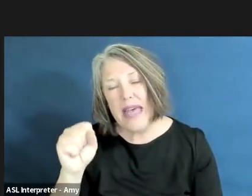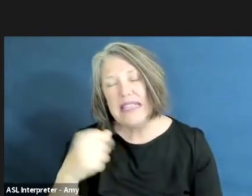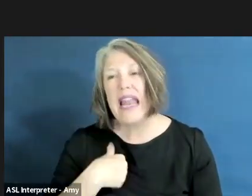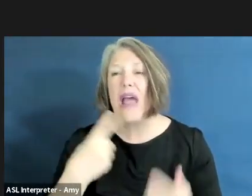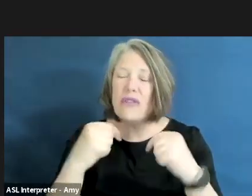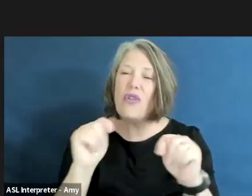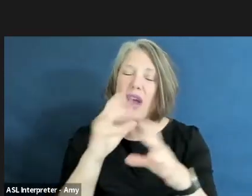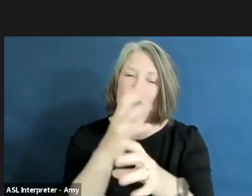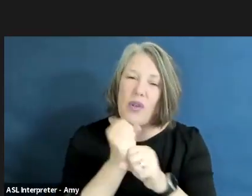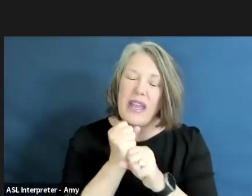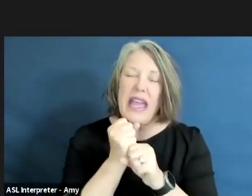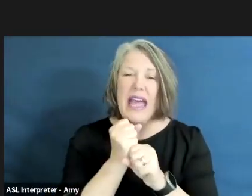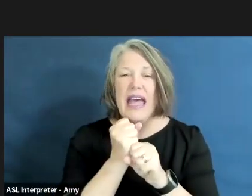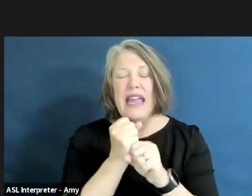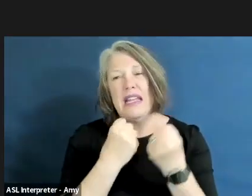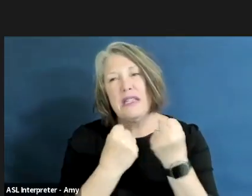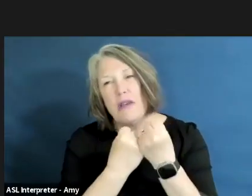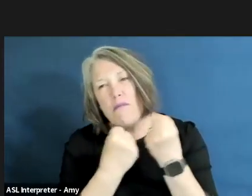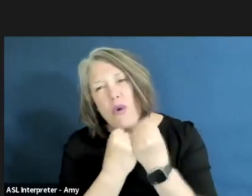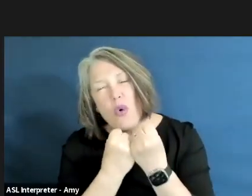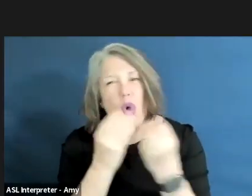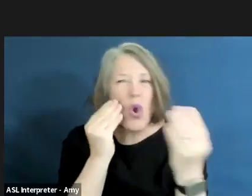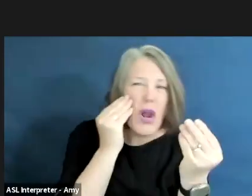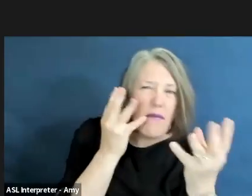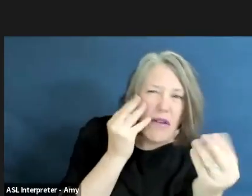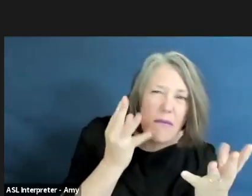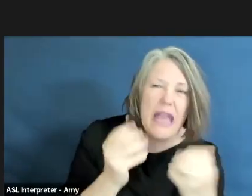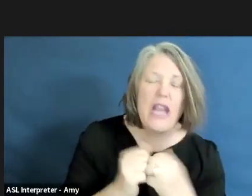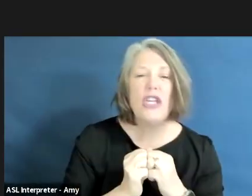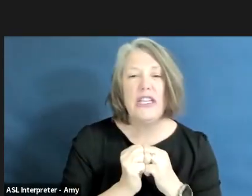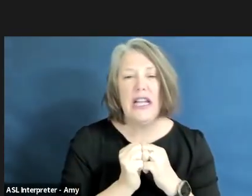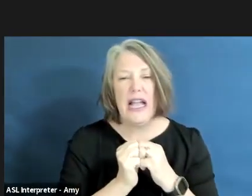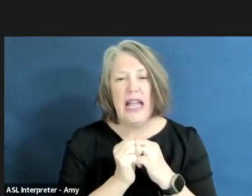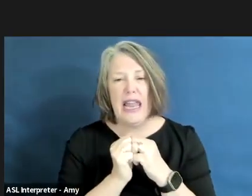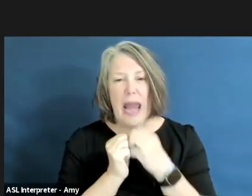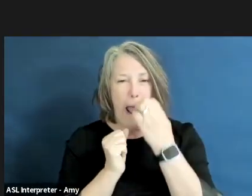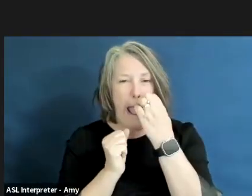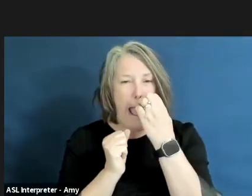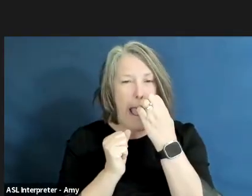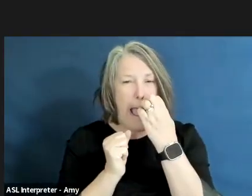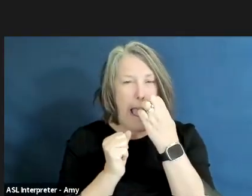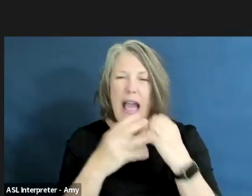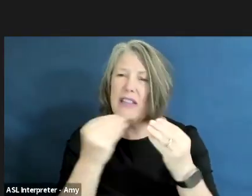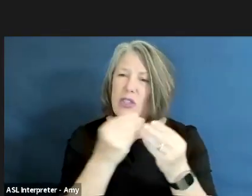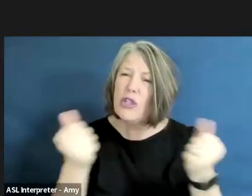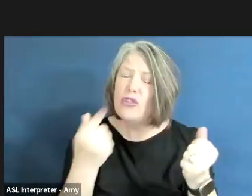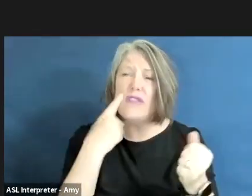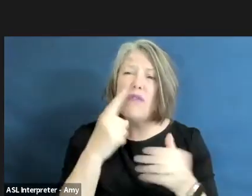information, and solutions for the things that were going on in my body.